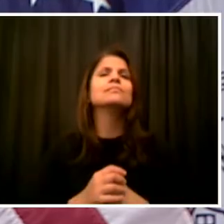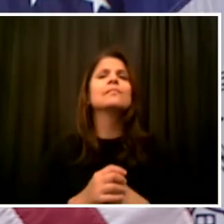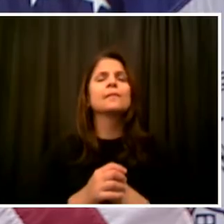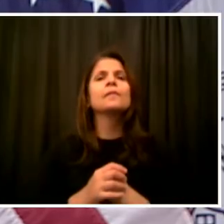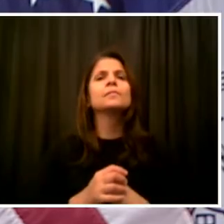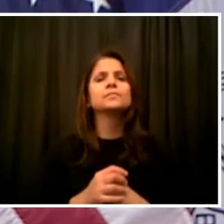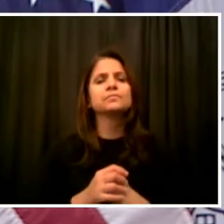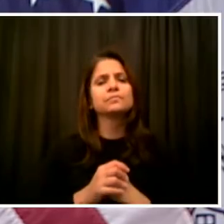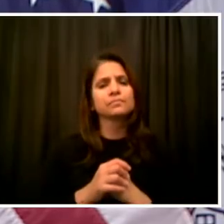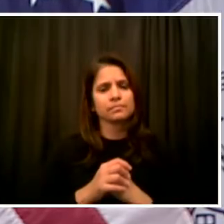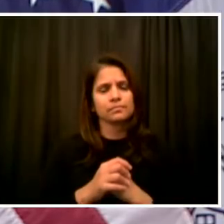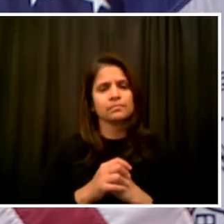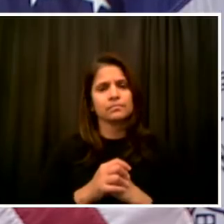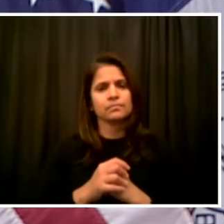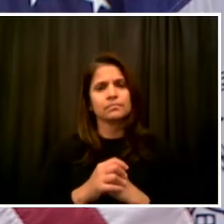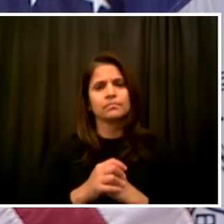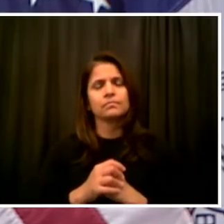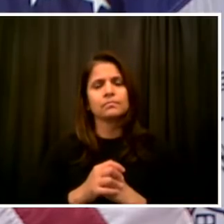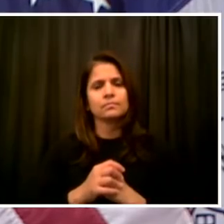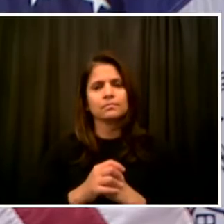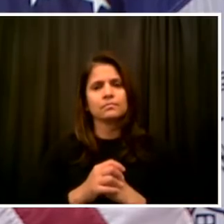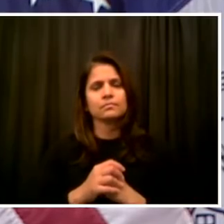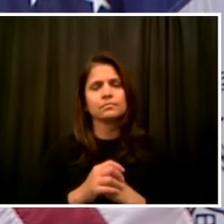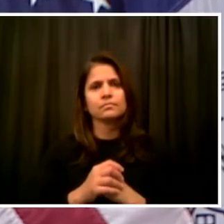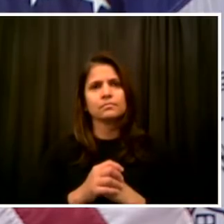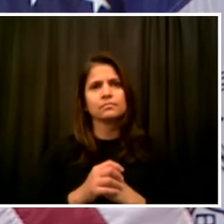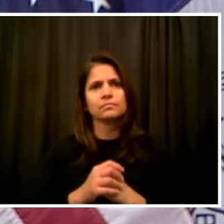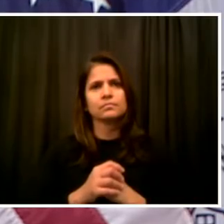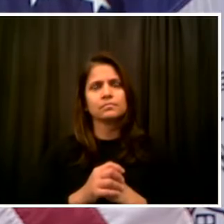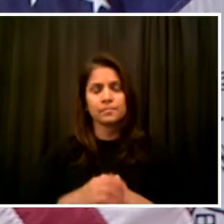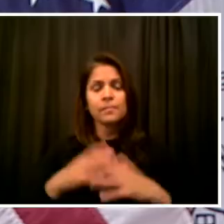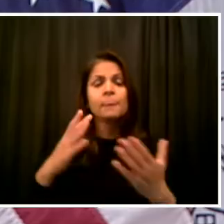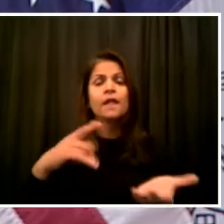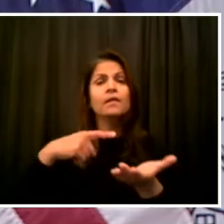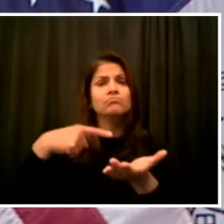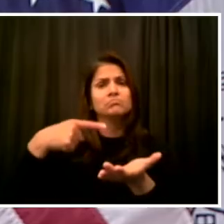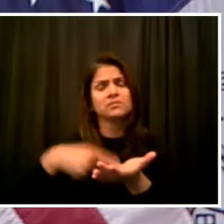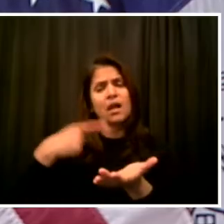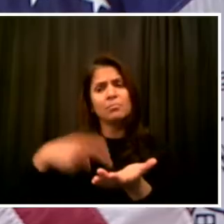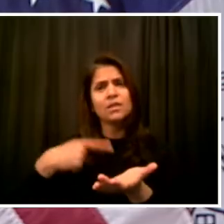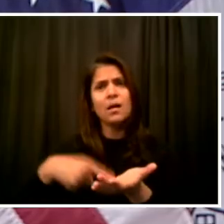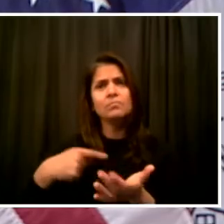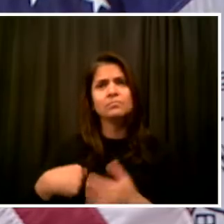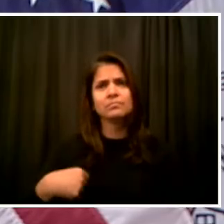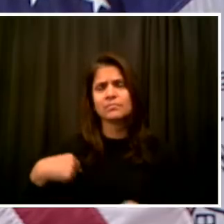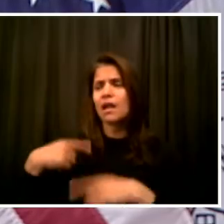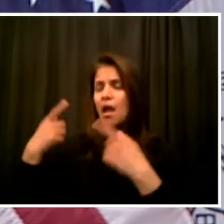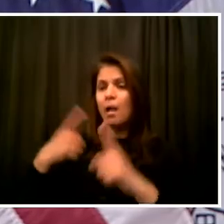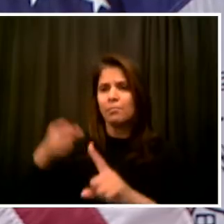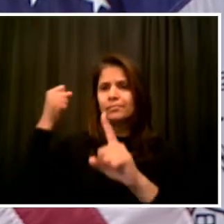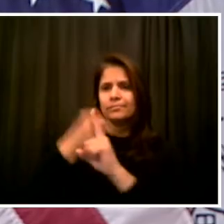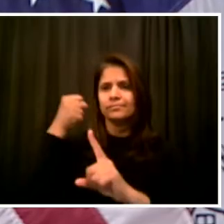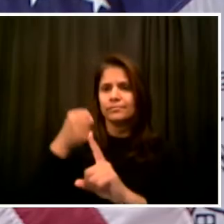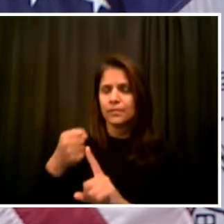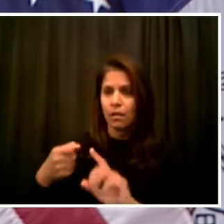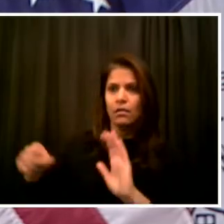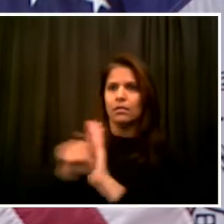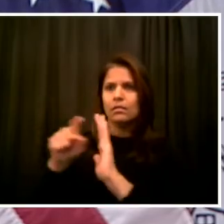LANGUAGE. ALL RIGHT. WELL, AGAIN, THERE ARE SMEO THINGS AROUND US THAT GIVE US